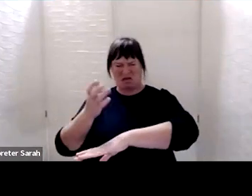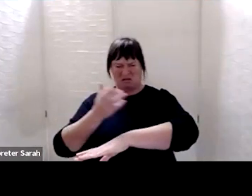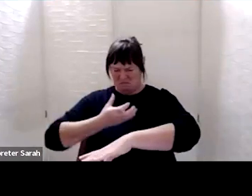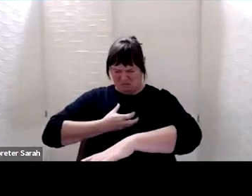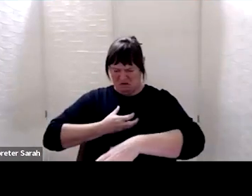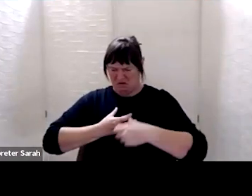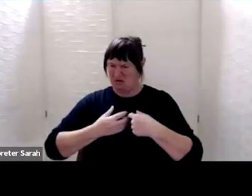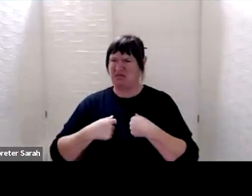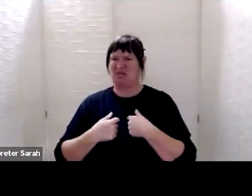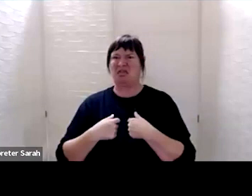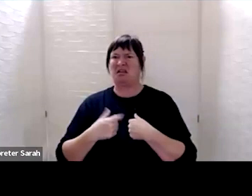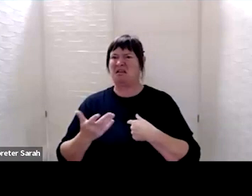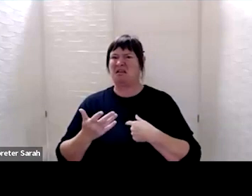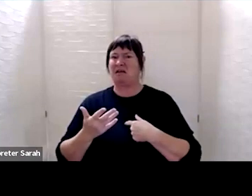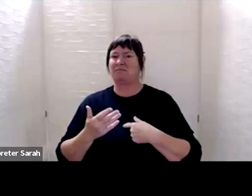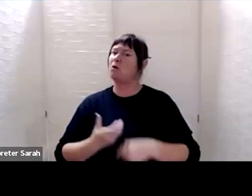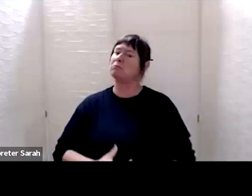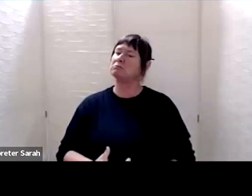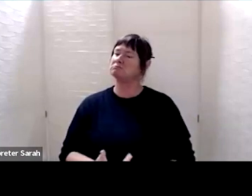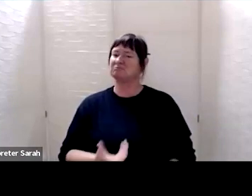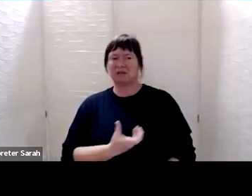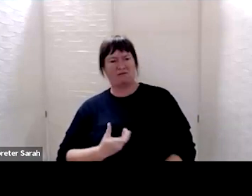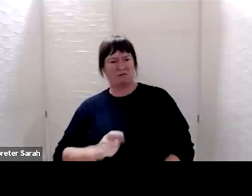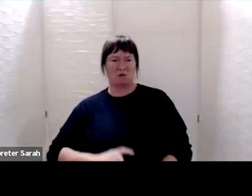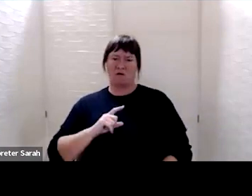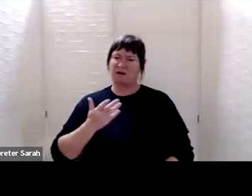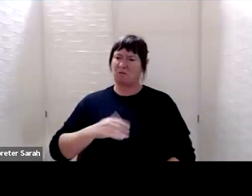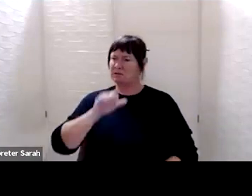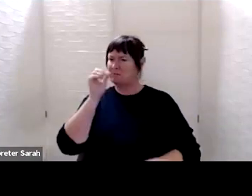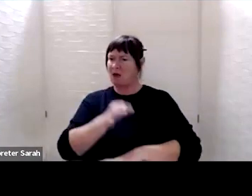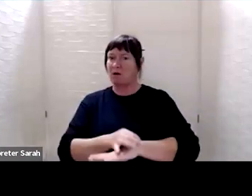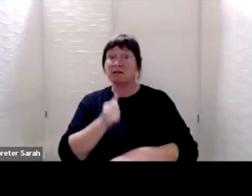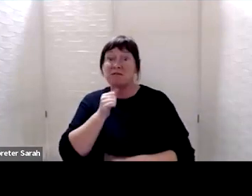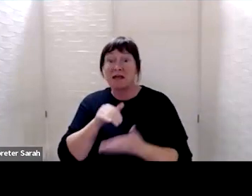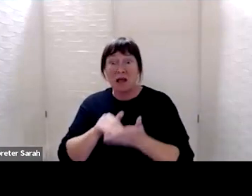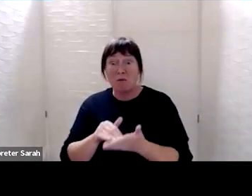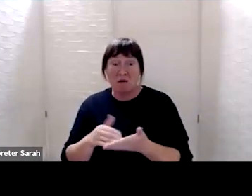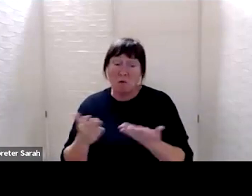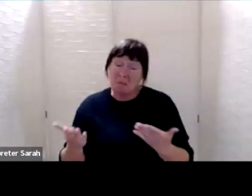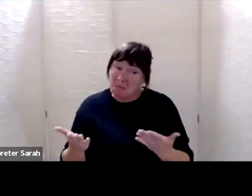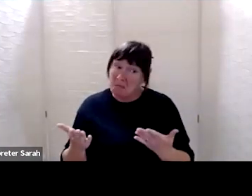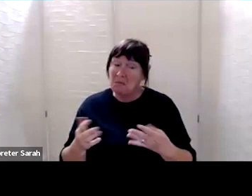and would feel better and more confident being out in the community, and that would help with also ensuring that as they are